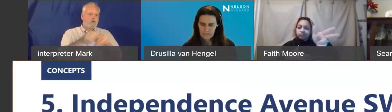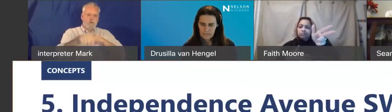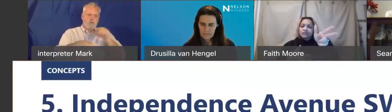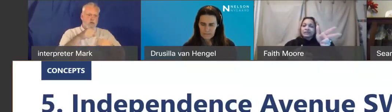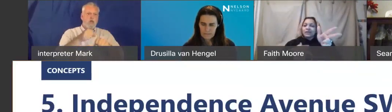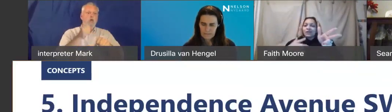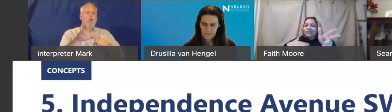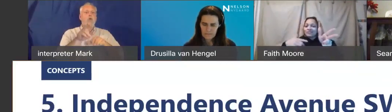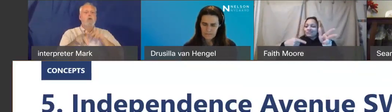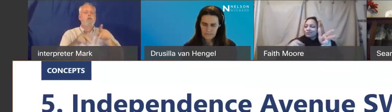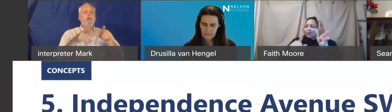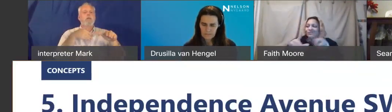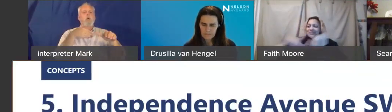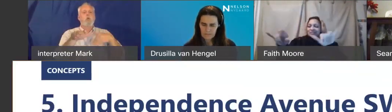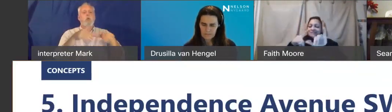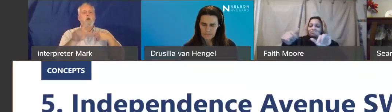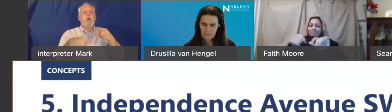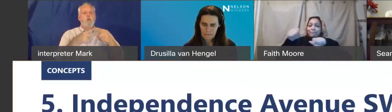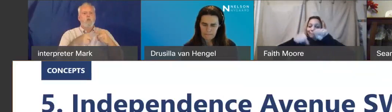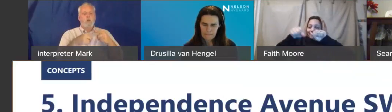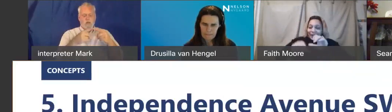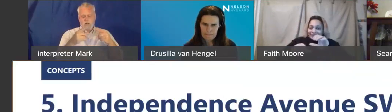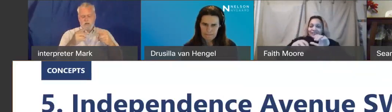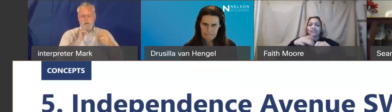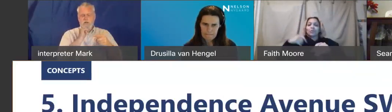Um, when they're not supposed to.